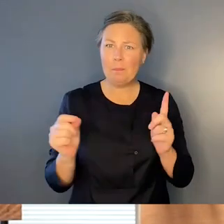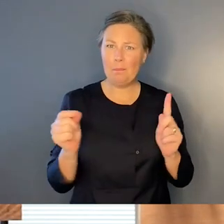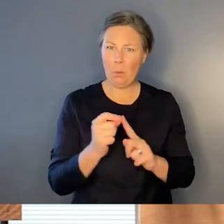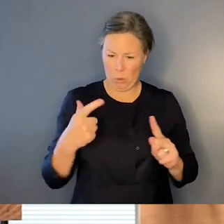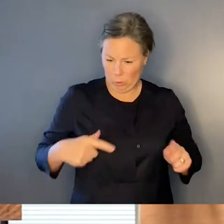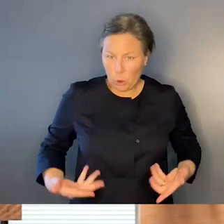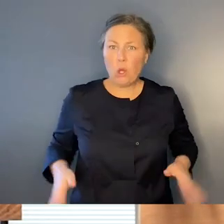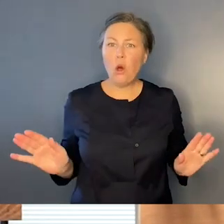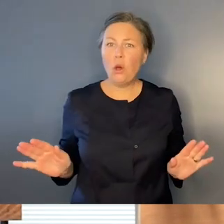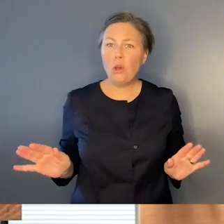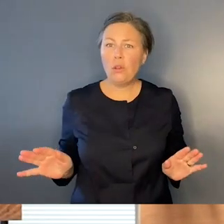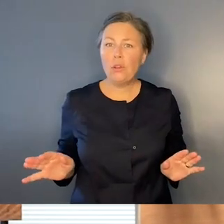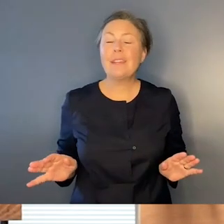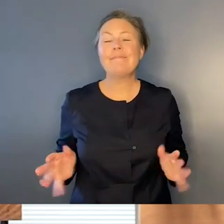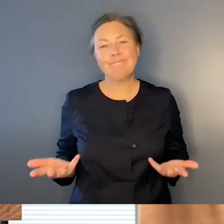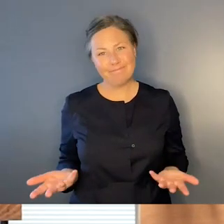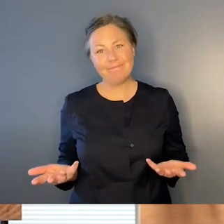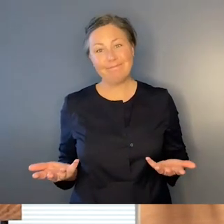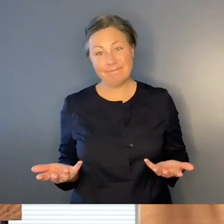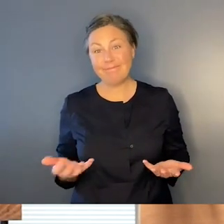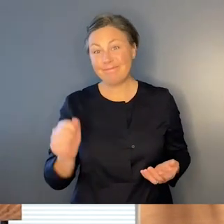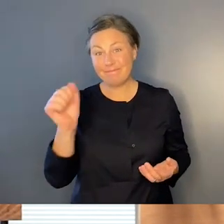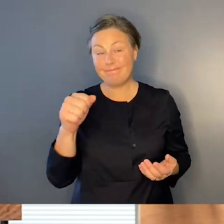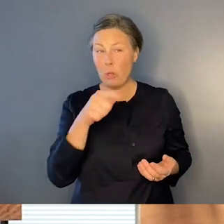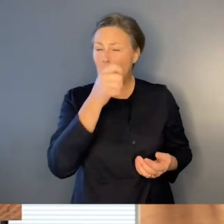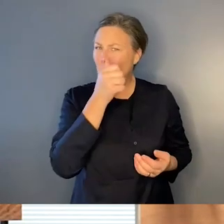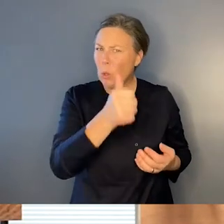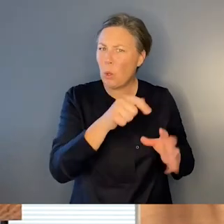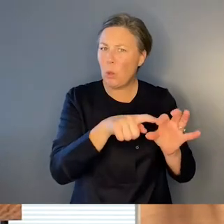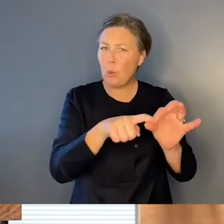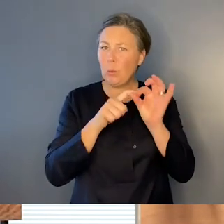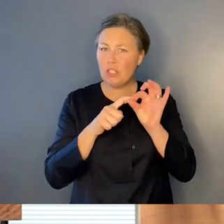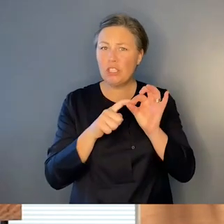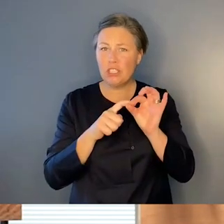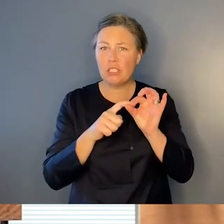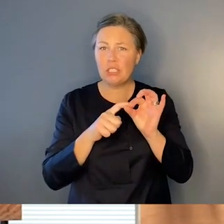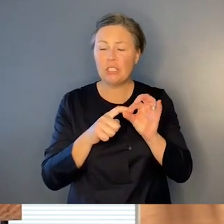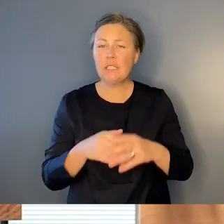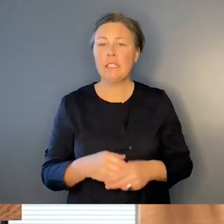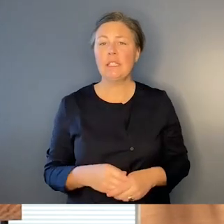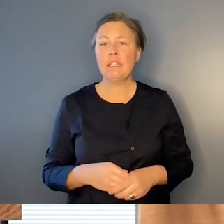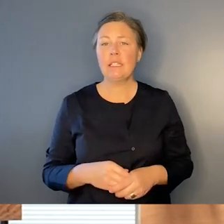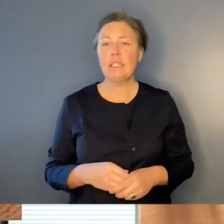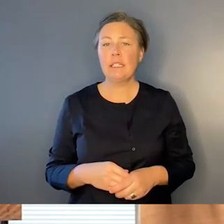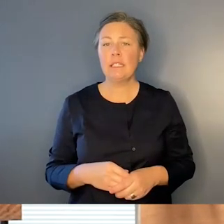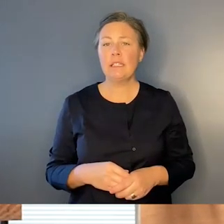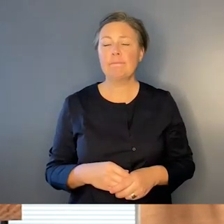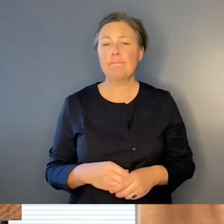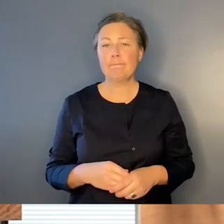and I think sometimes a difficult question for women who've had a hysterectomy with or without the removal of their ovaries to ask.